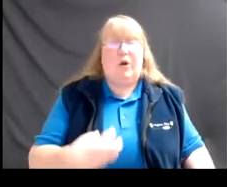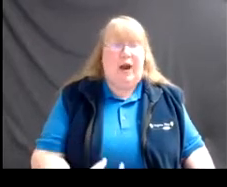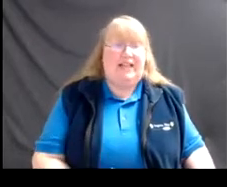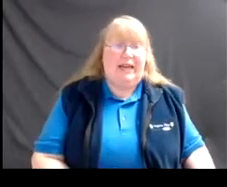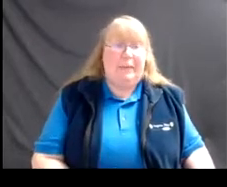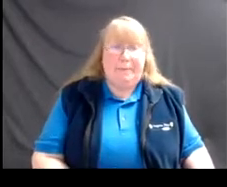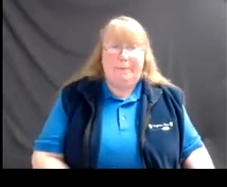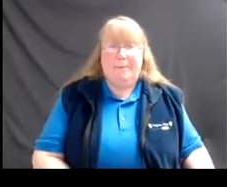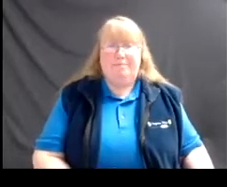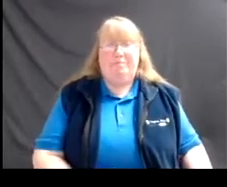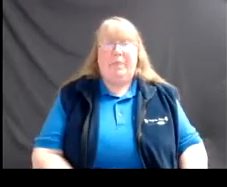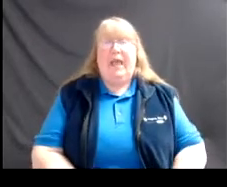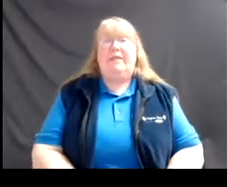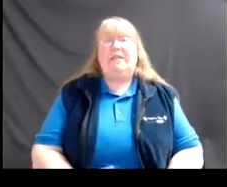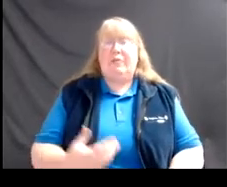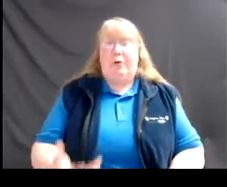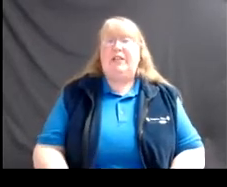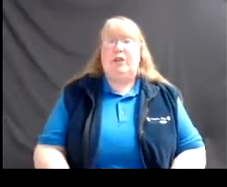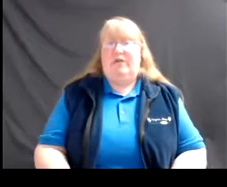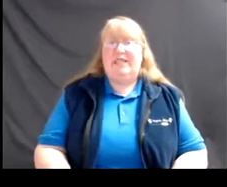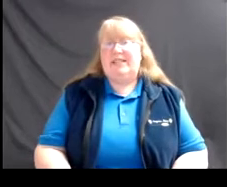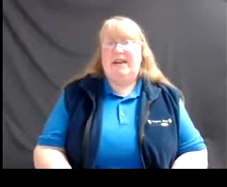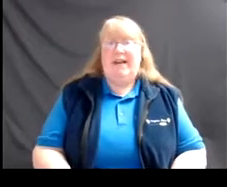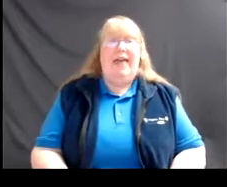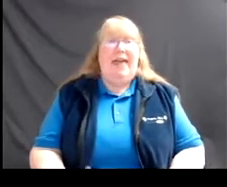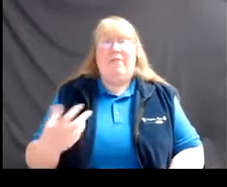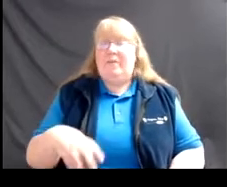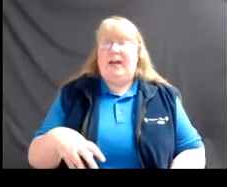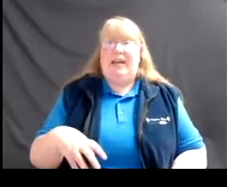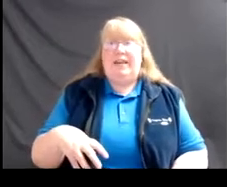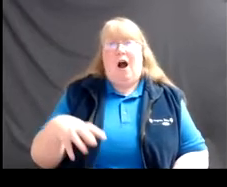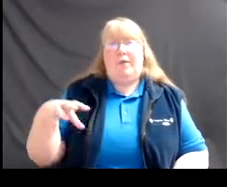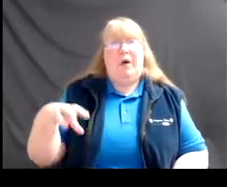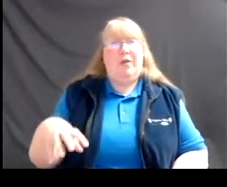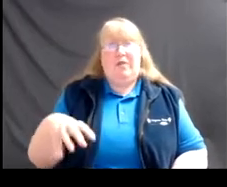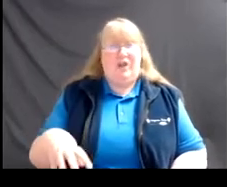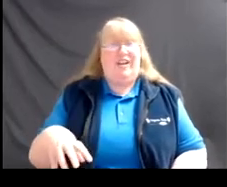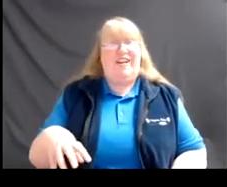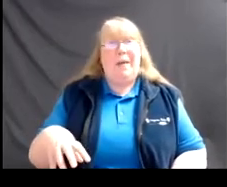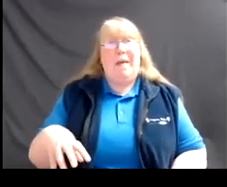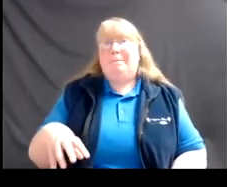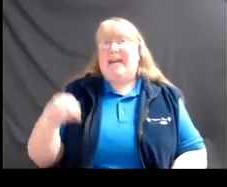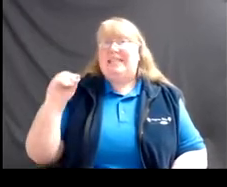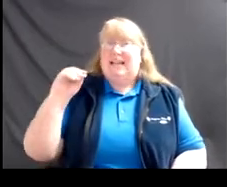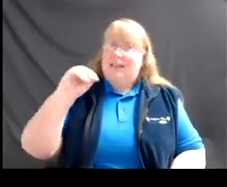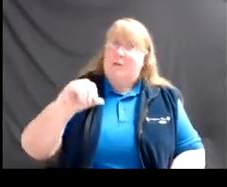correctly. This is a free service. Everybody in the Commonwealth of Virginia pays a little bit